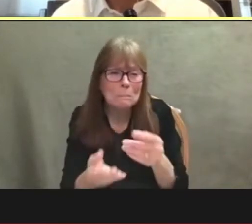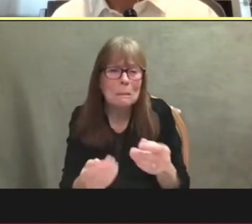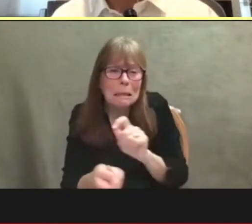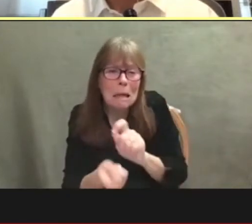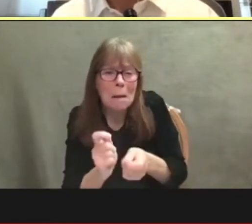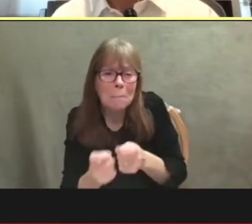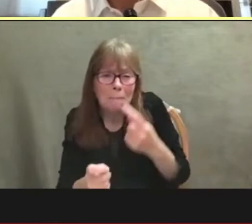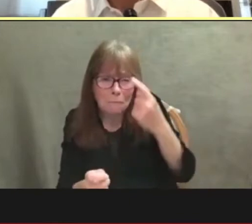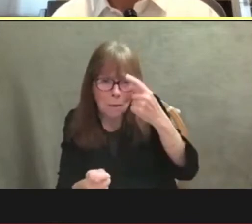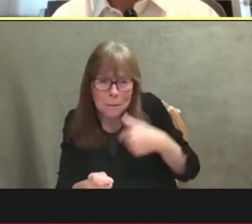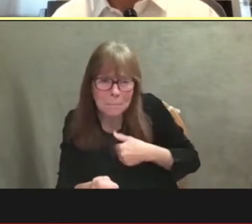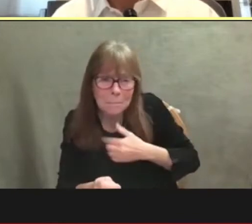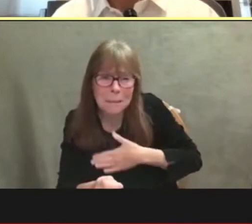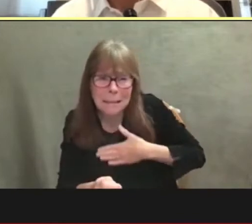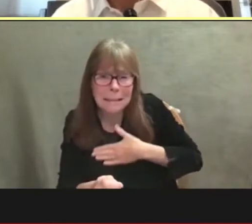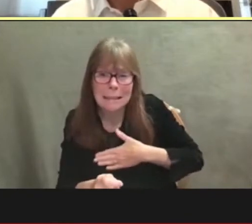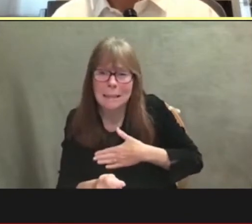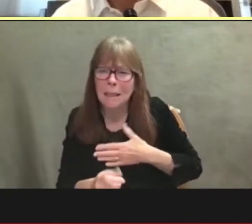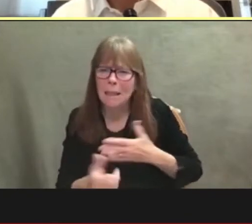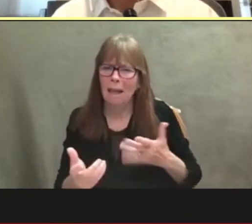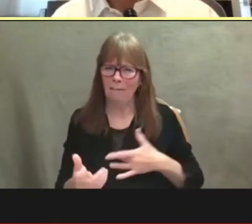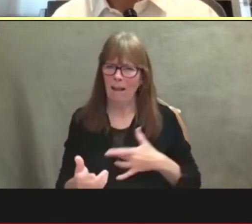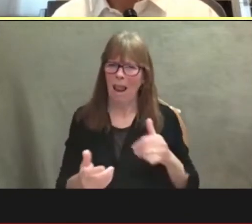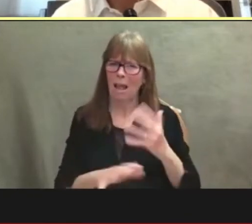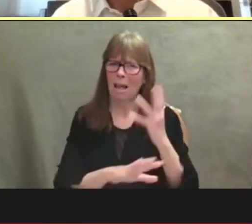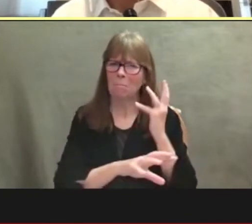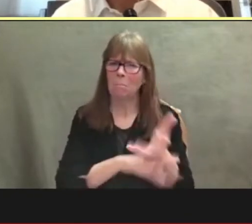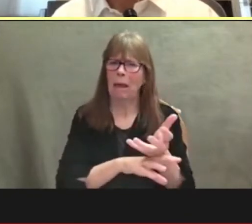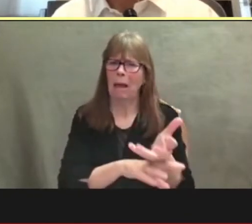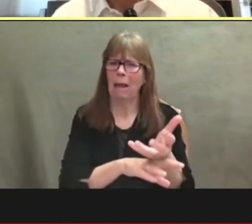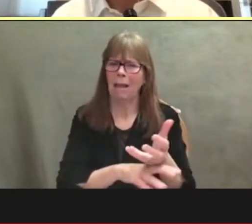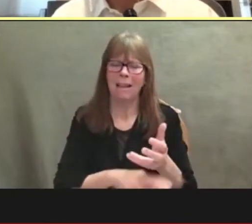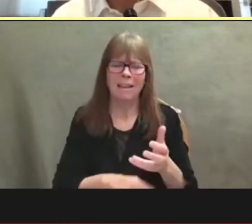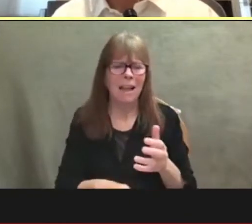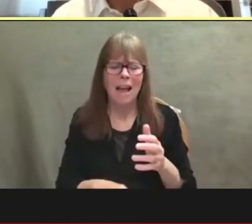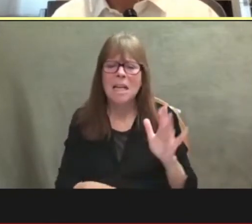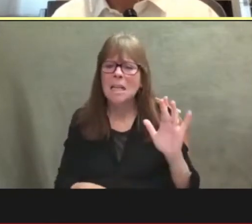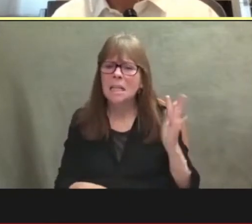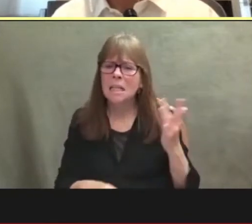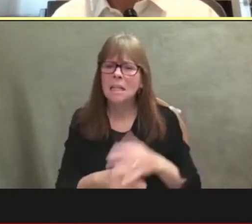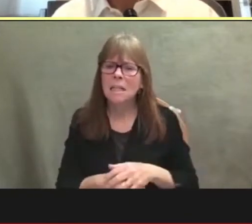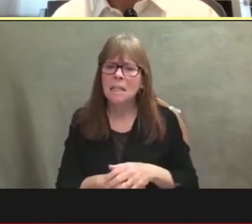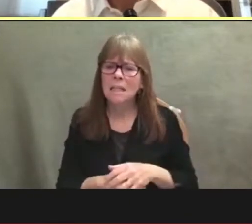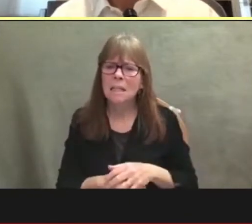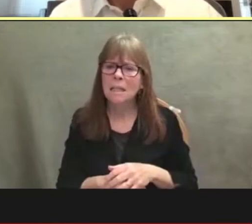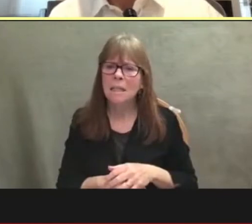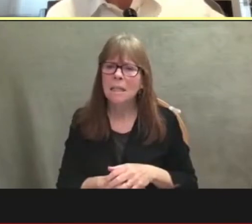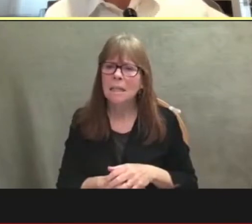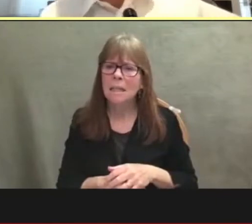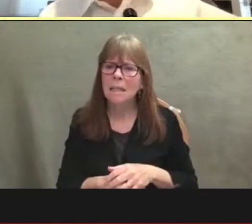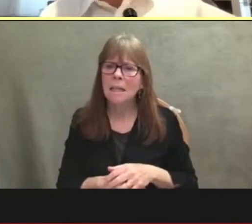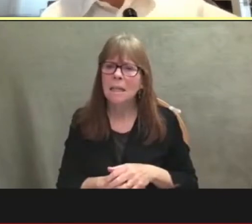You know, I'm sick of feeling this way.